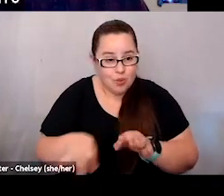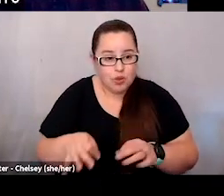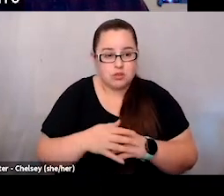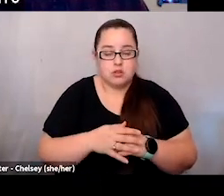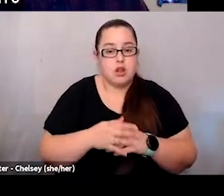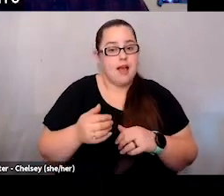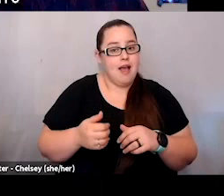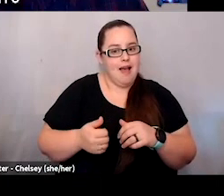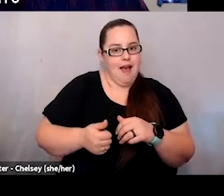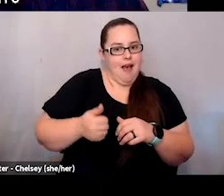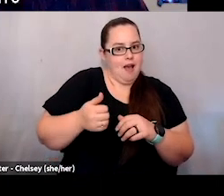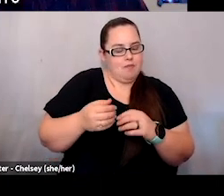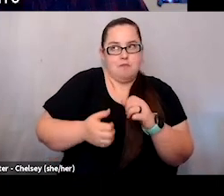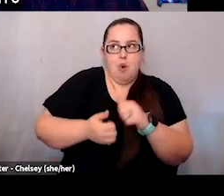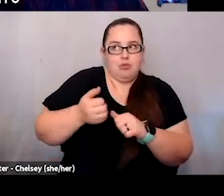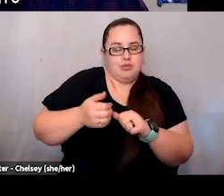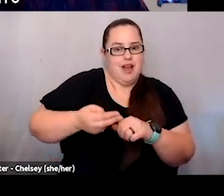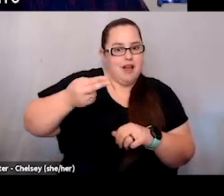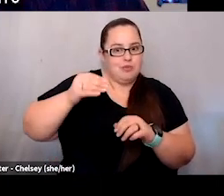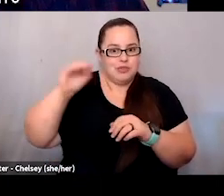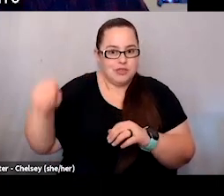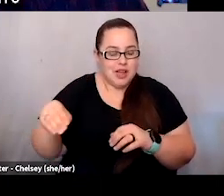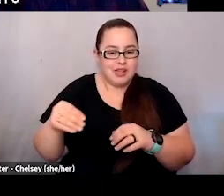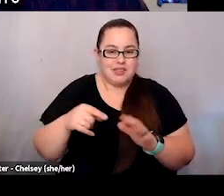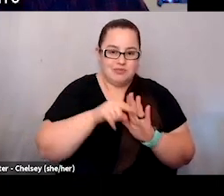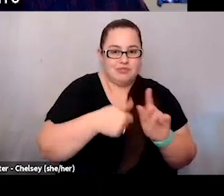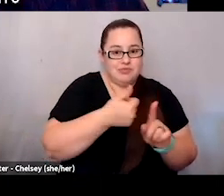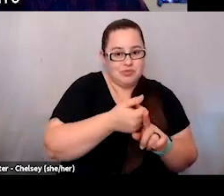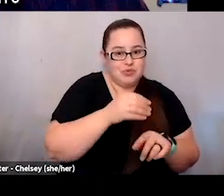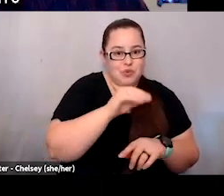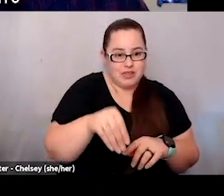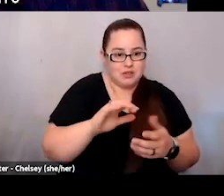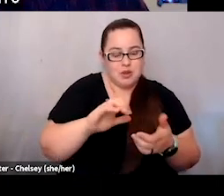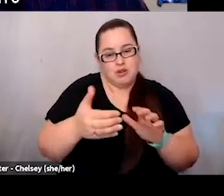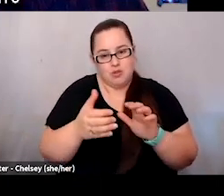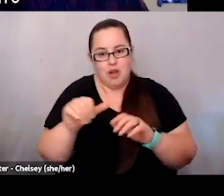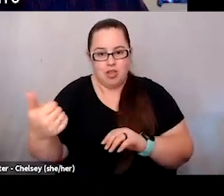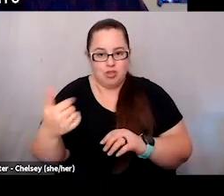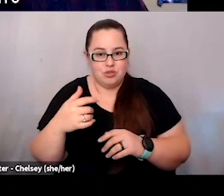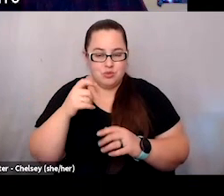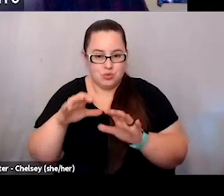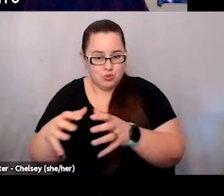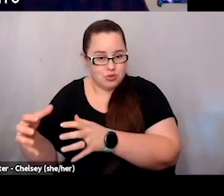cultural traditions. We have the highest suicide rates, among any ethnic group. Have